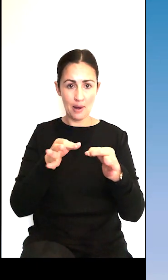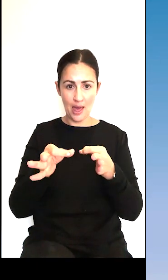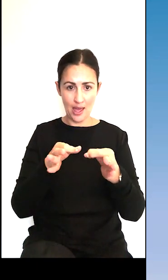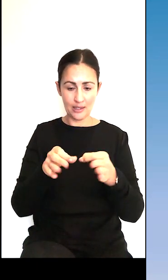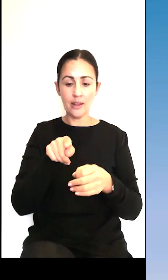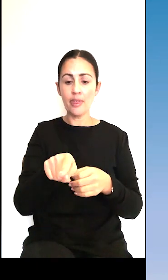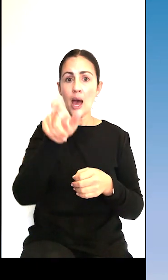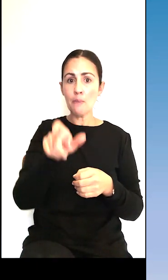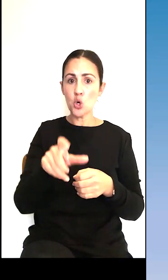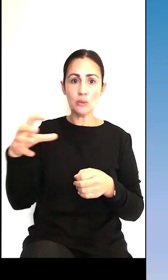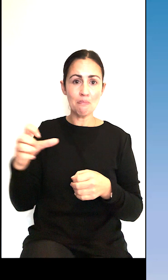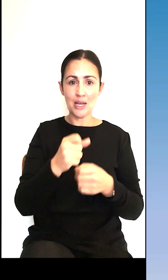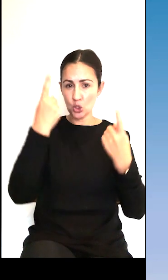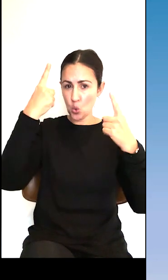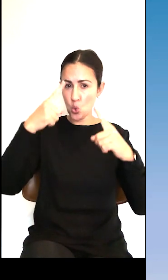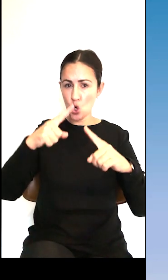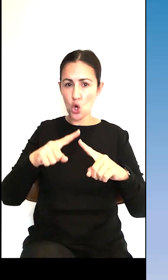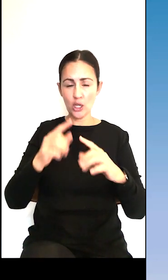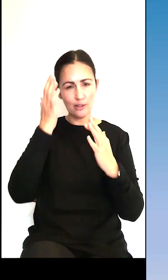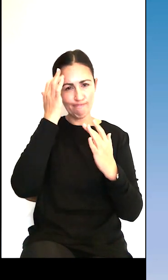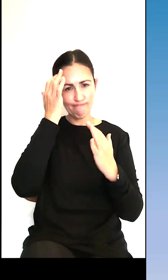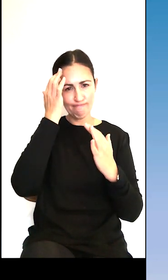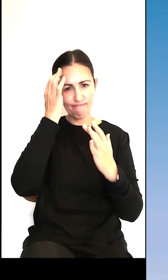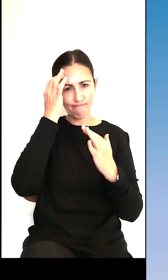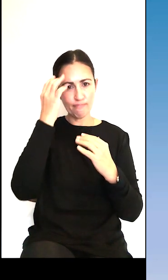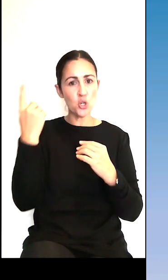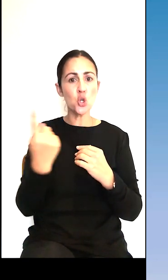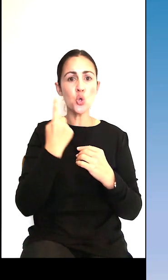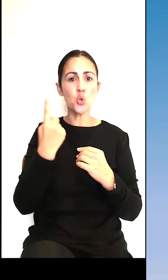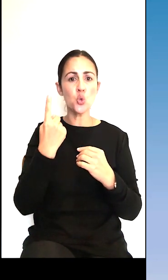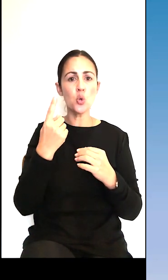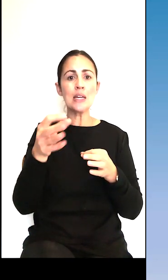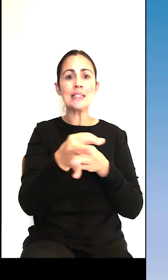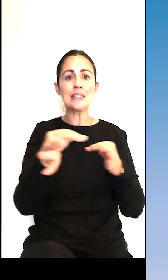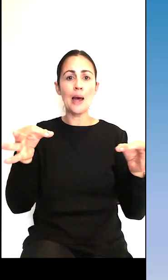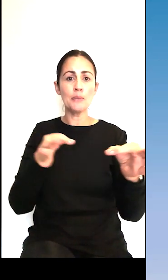about identifying and then legally appointing a substitute decision maker.